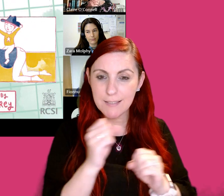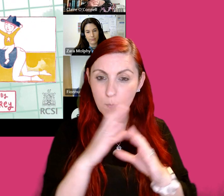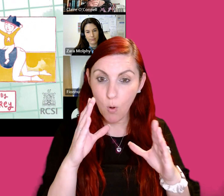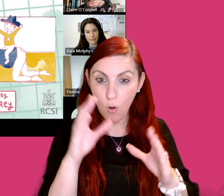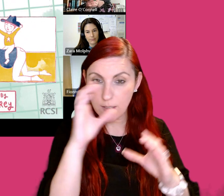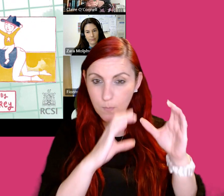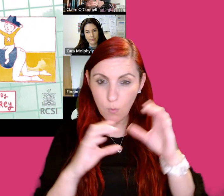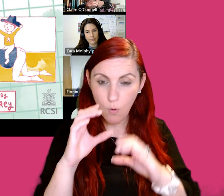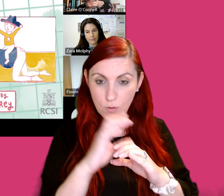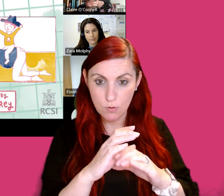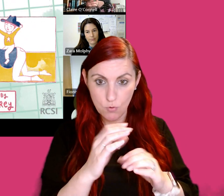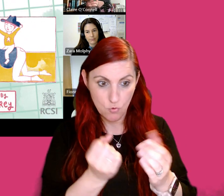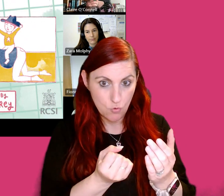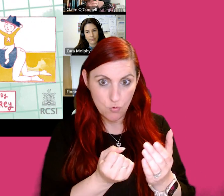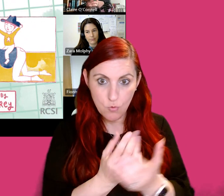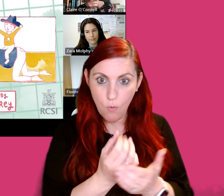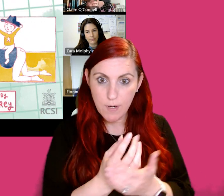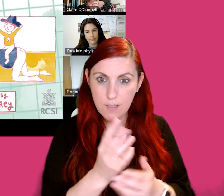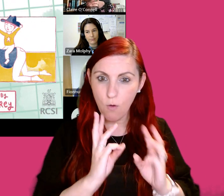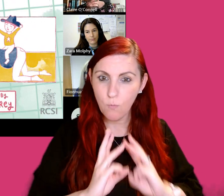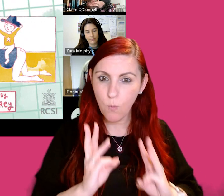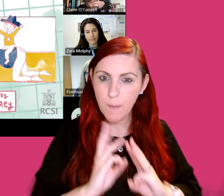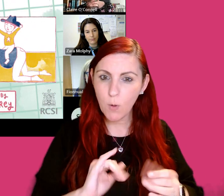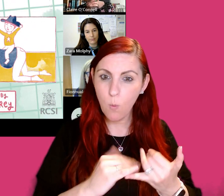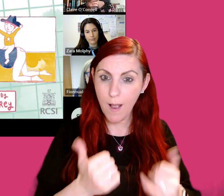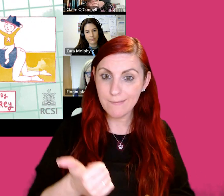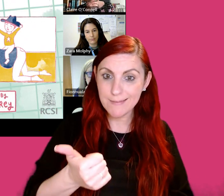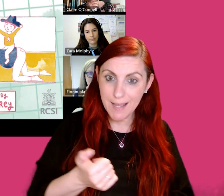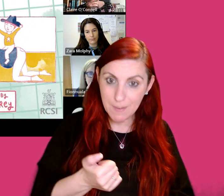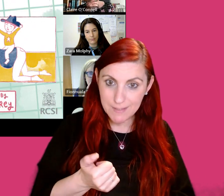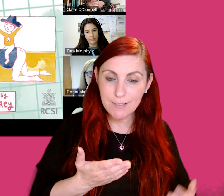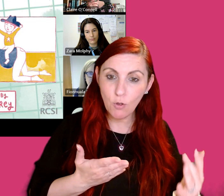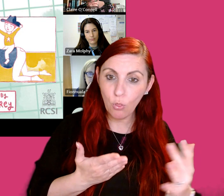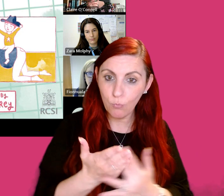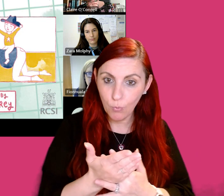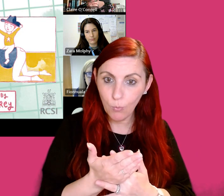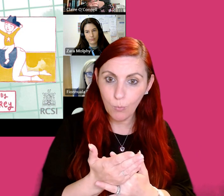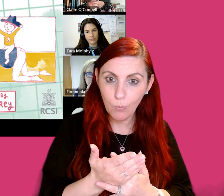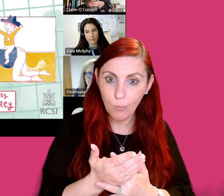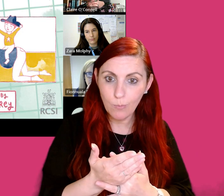gone through the pregnancy Journey with diabetes through the medium of a graphic novel and the